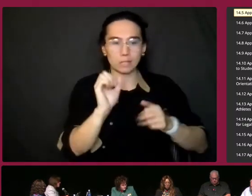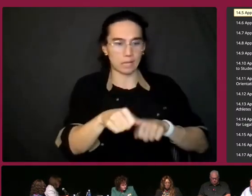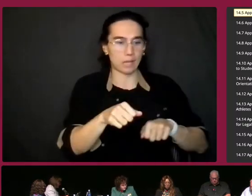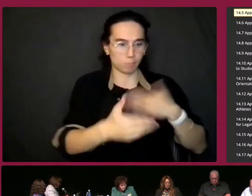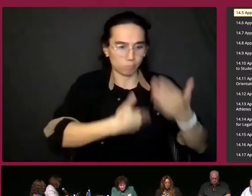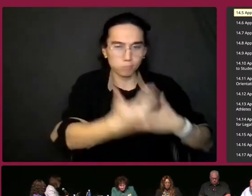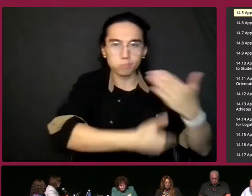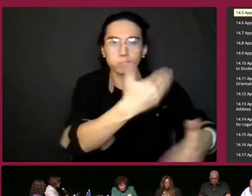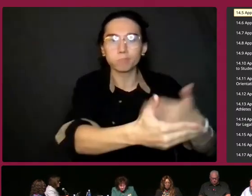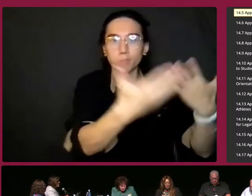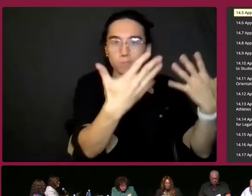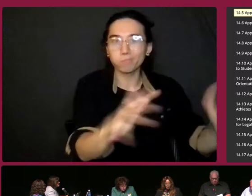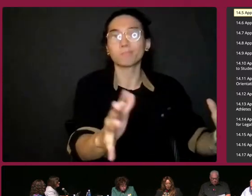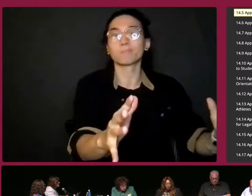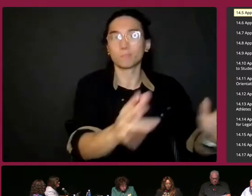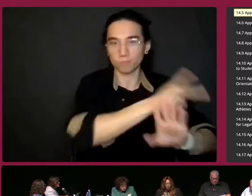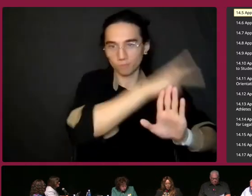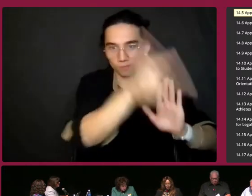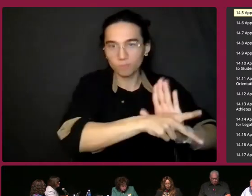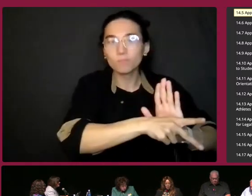Thank you. Any further questions?